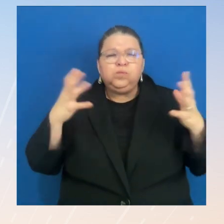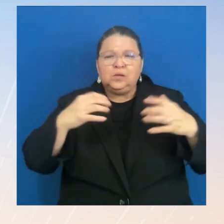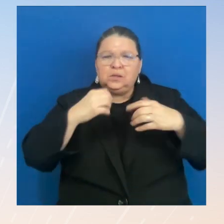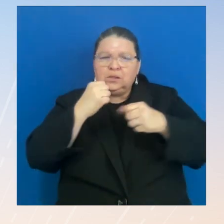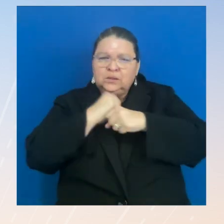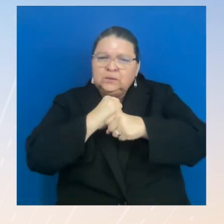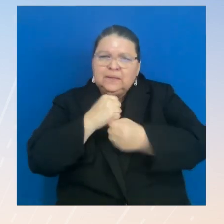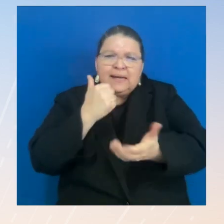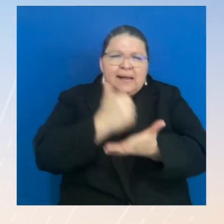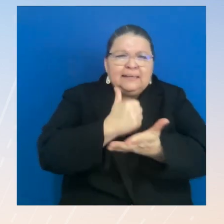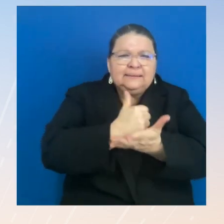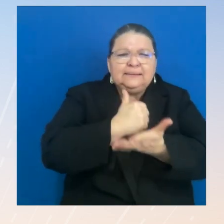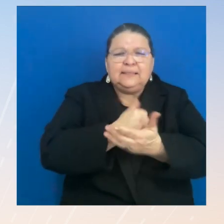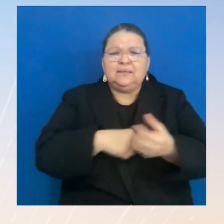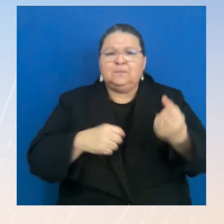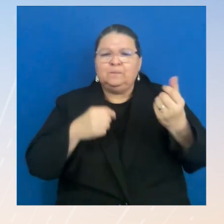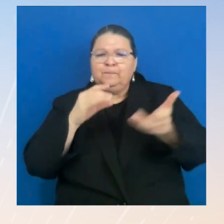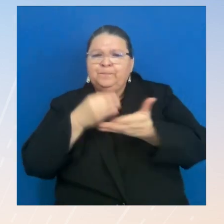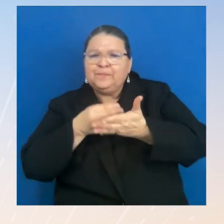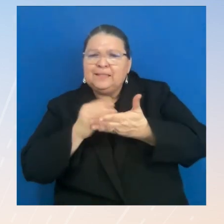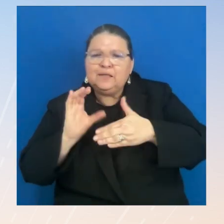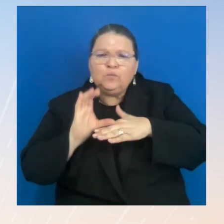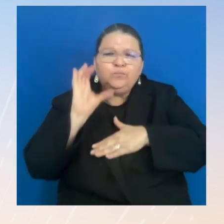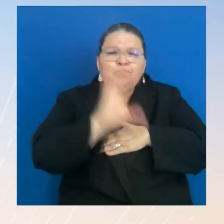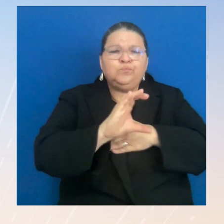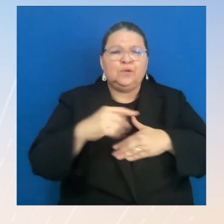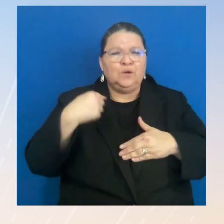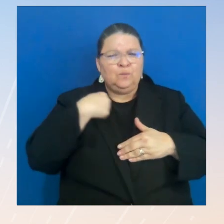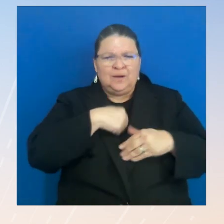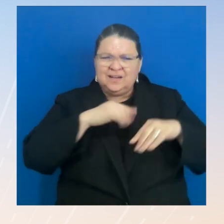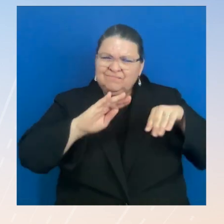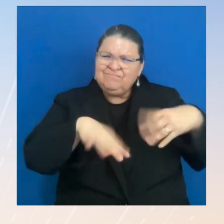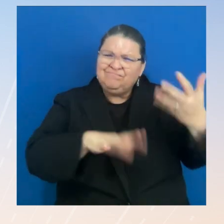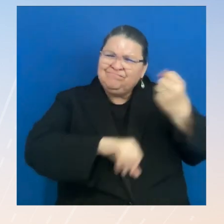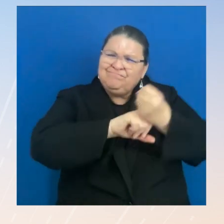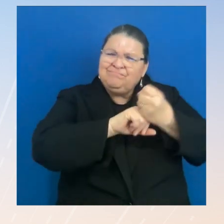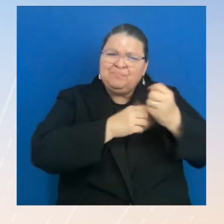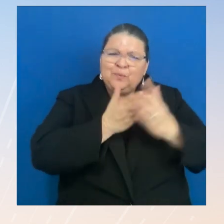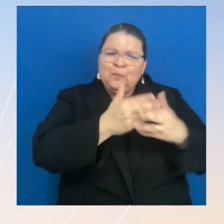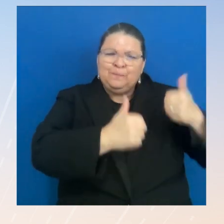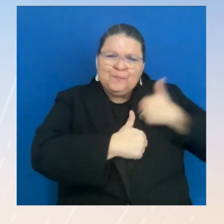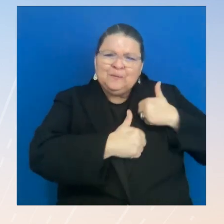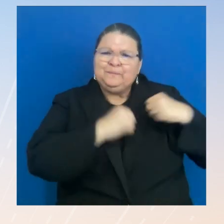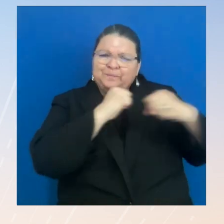against the Russians. And I would say that, yes, we recognize there are a range of bipartisan calls.